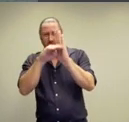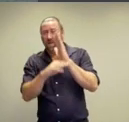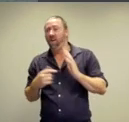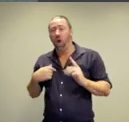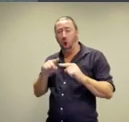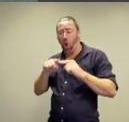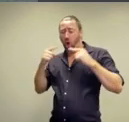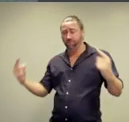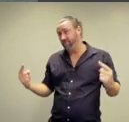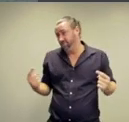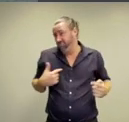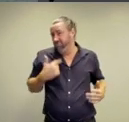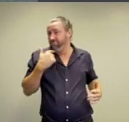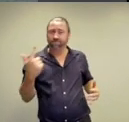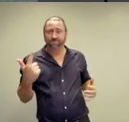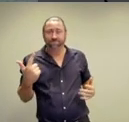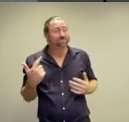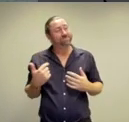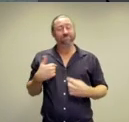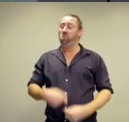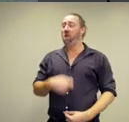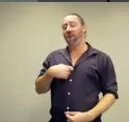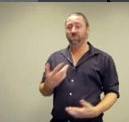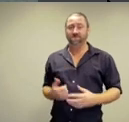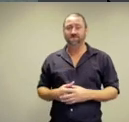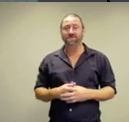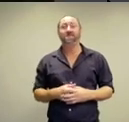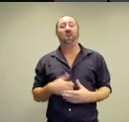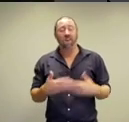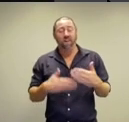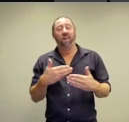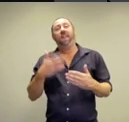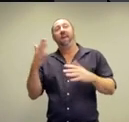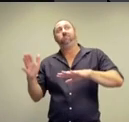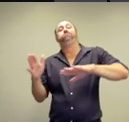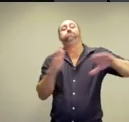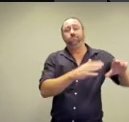mentality. So moving on to a very different